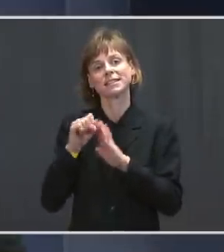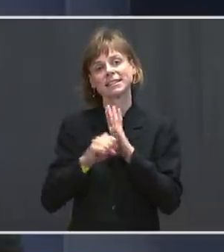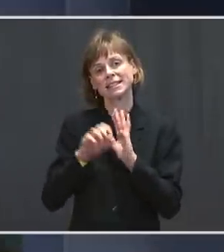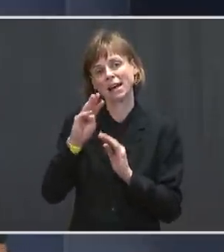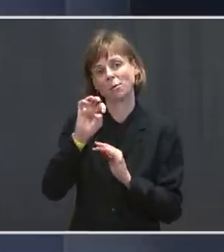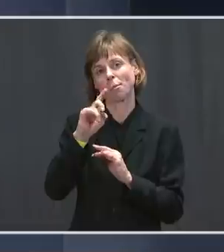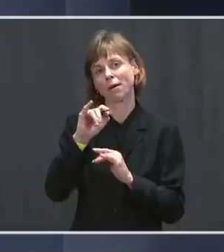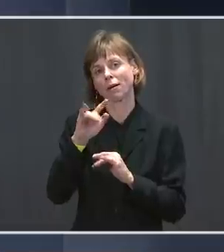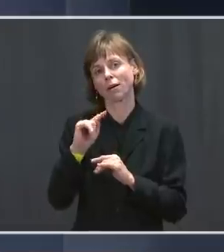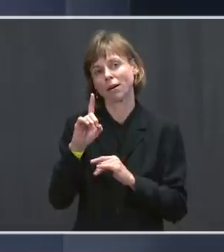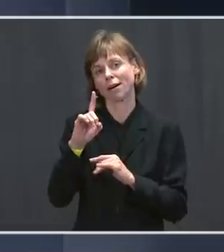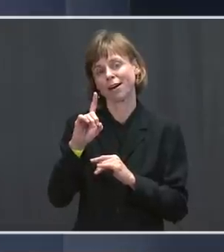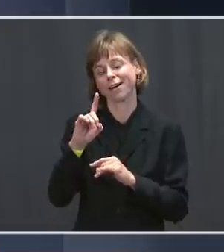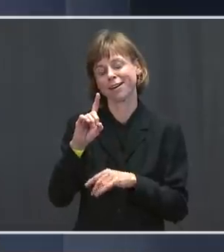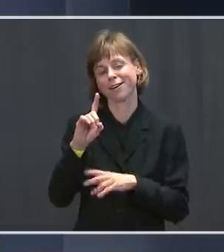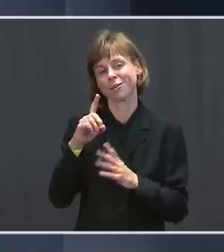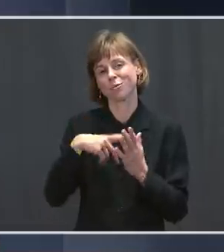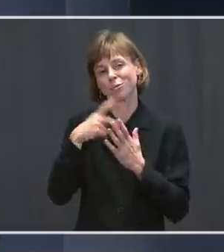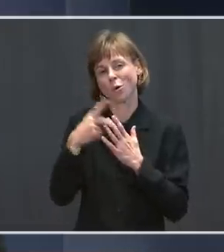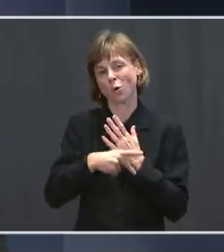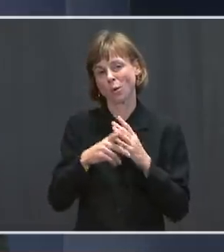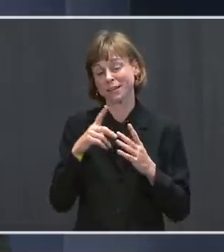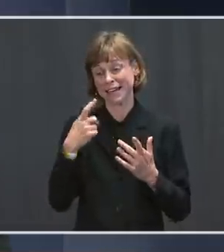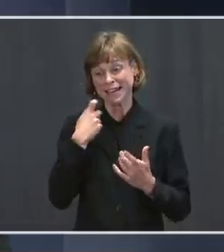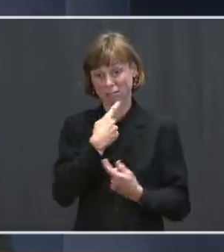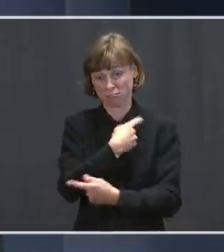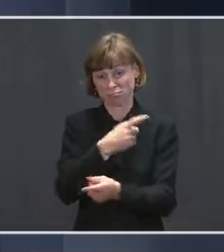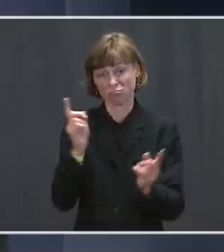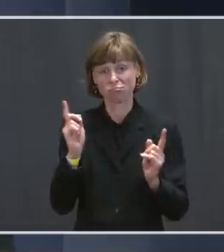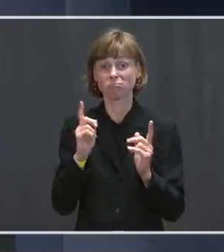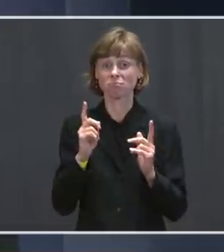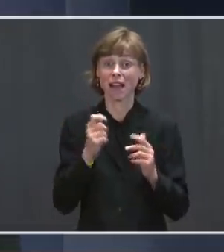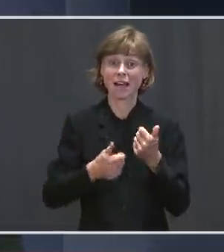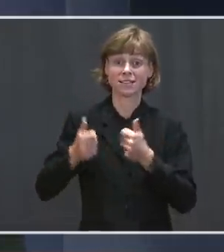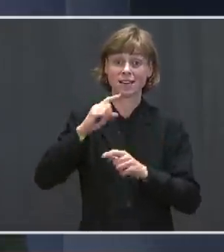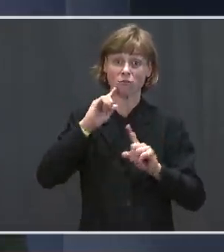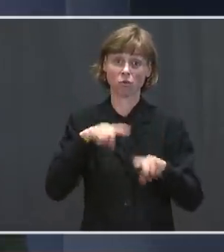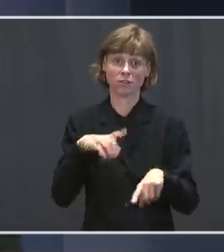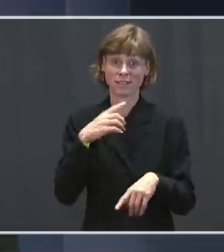Just last week in an executive order, he reissued guidance specifying that states cannot refuse